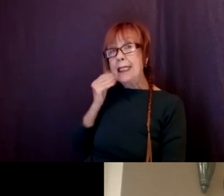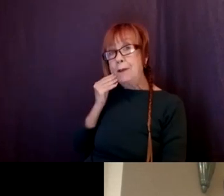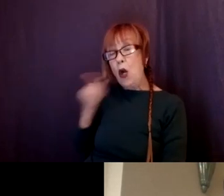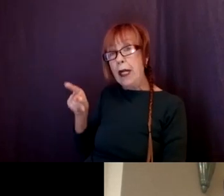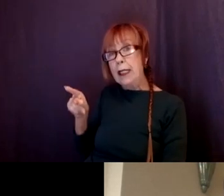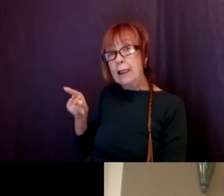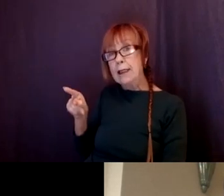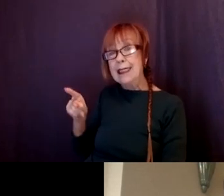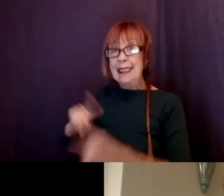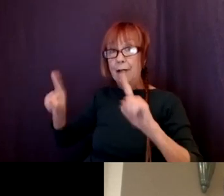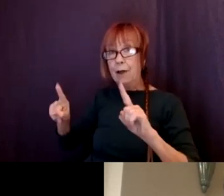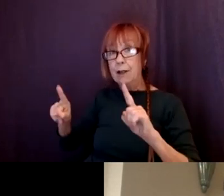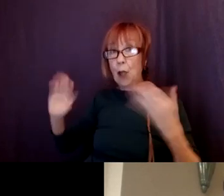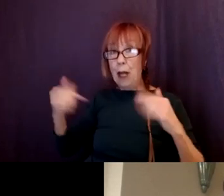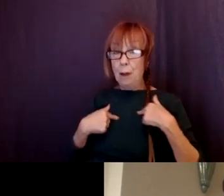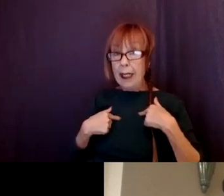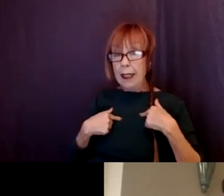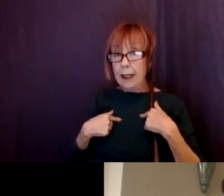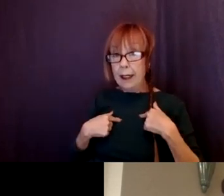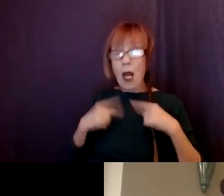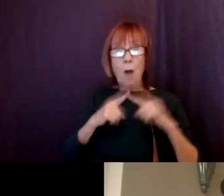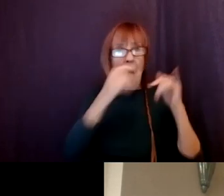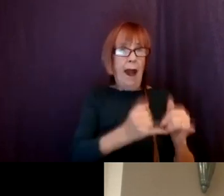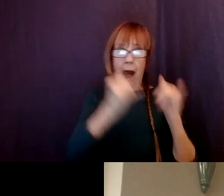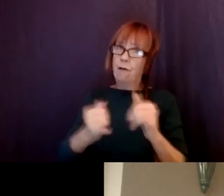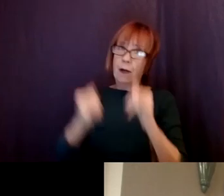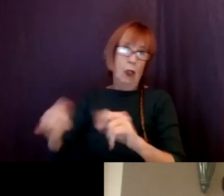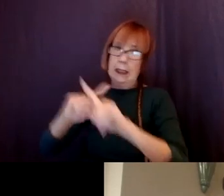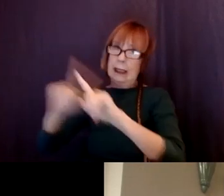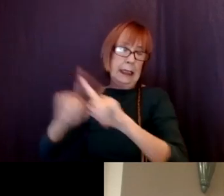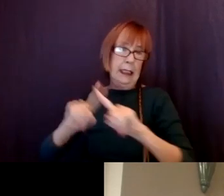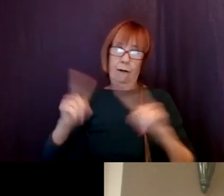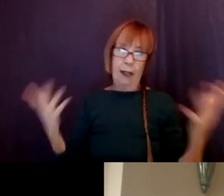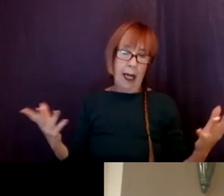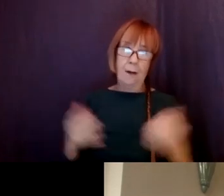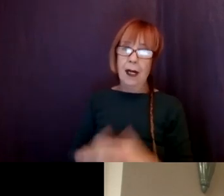and vice versa, but that's for each and every person. Yeah.